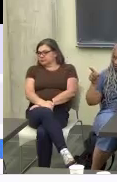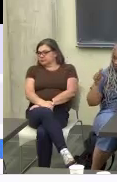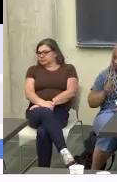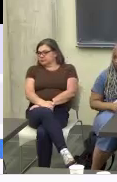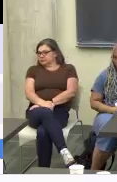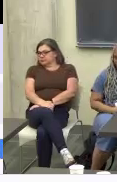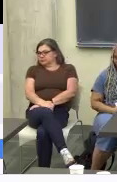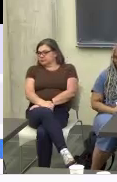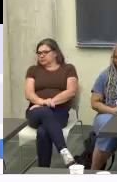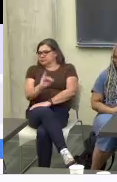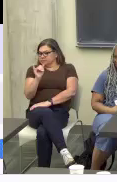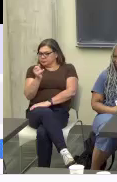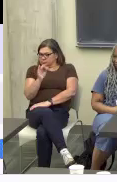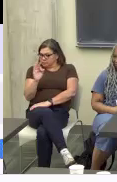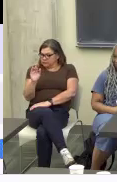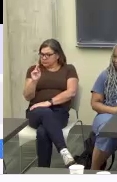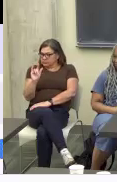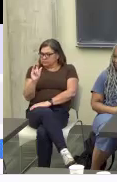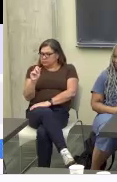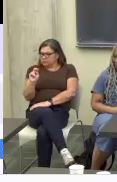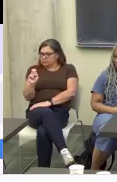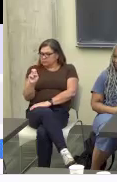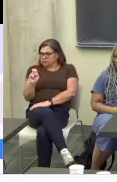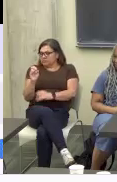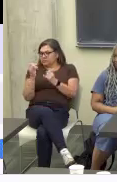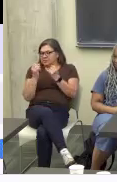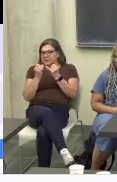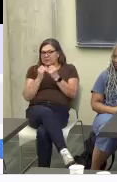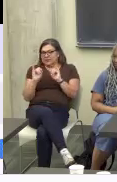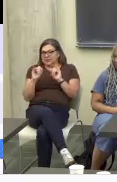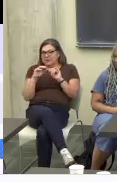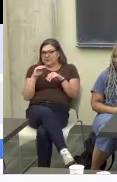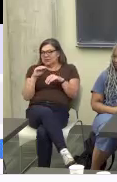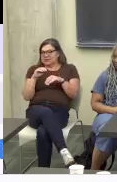Hi, I'm Jeff Klein. I'm an independent accessibility consultant, but been